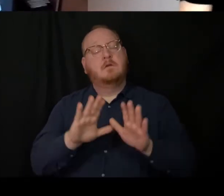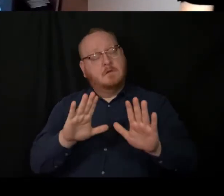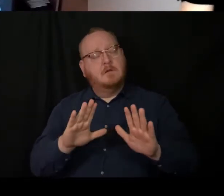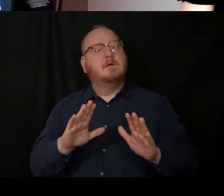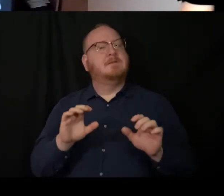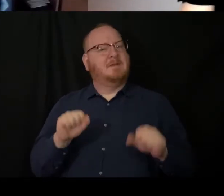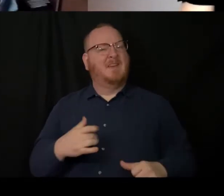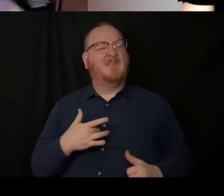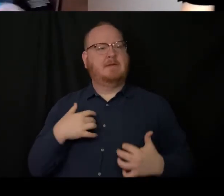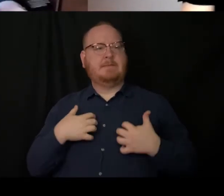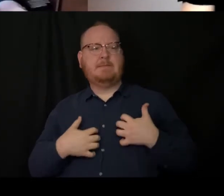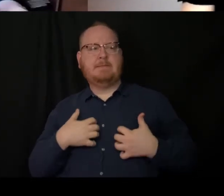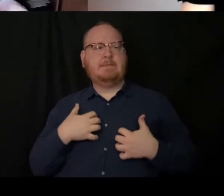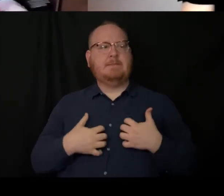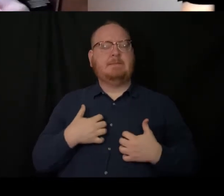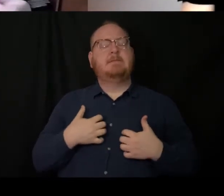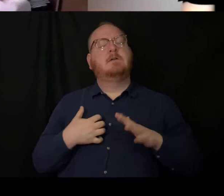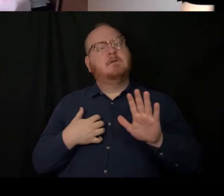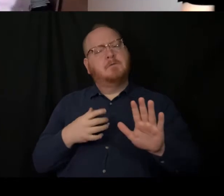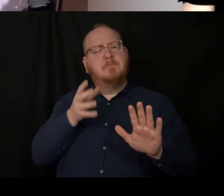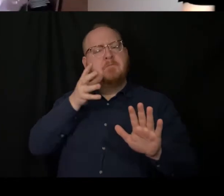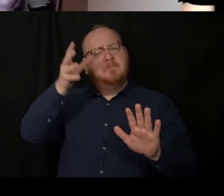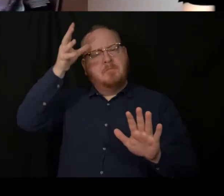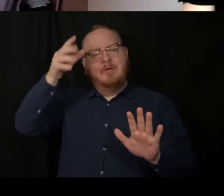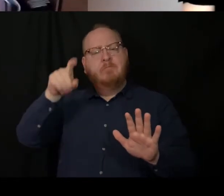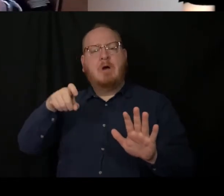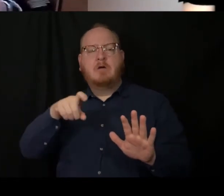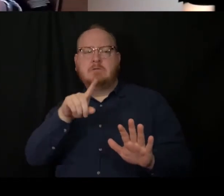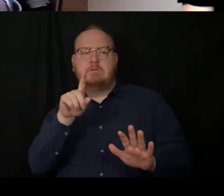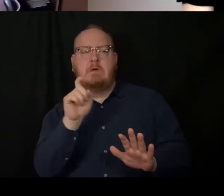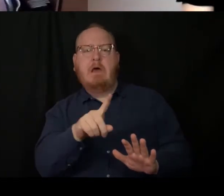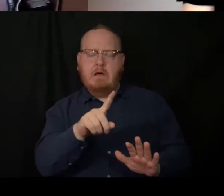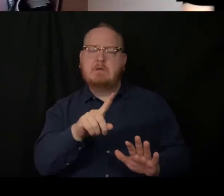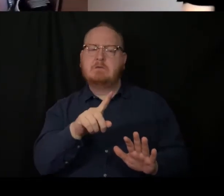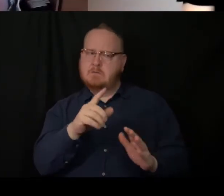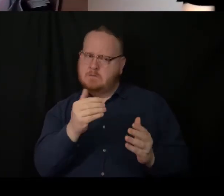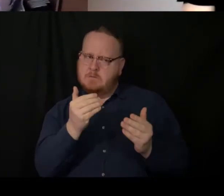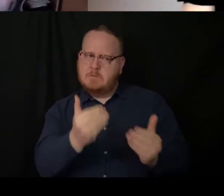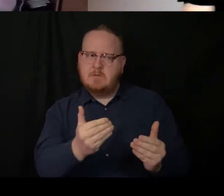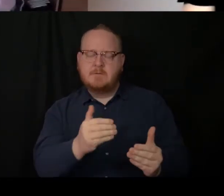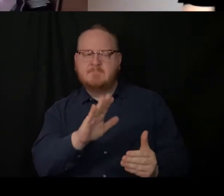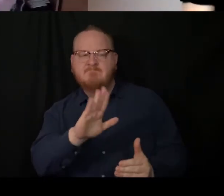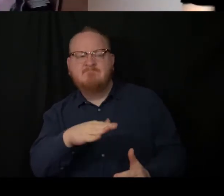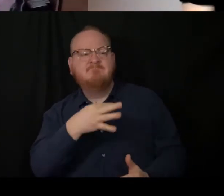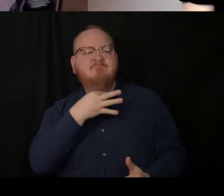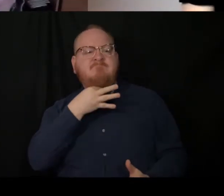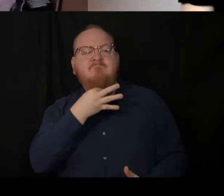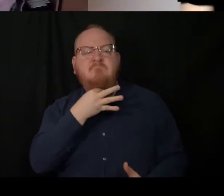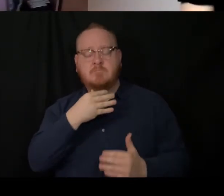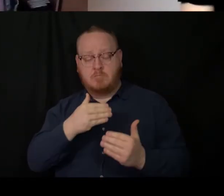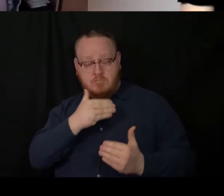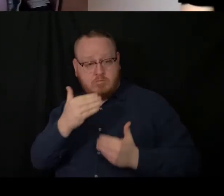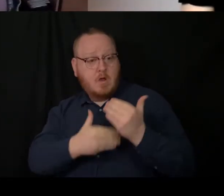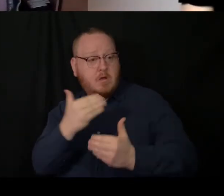parents, ask the hard questions asked about your child's progress. Ask, you know, was was